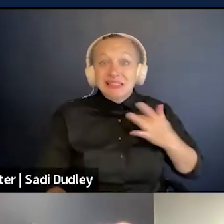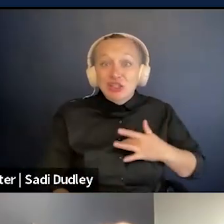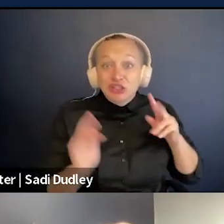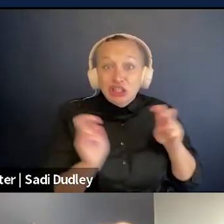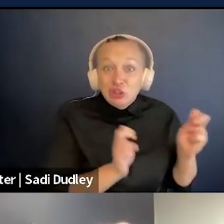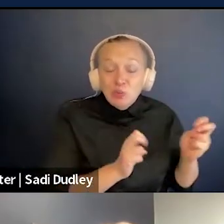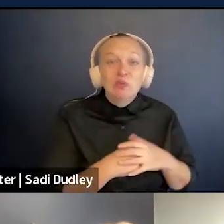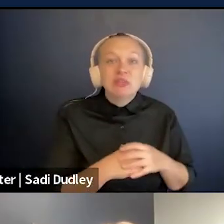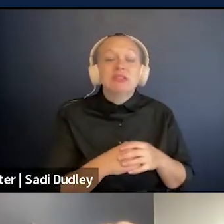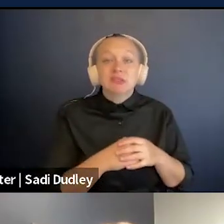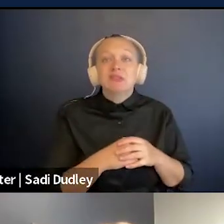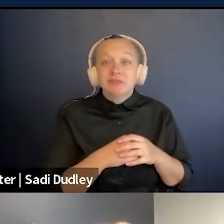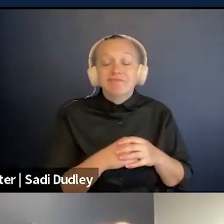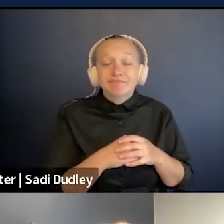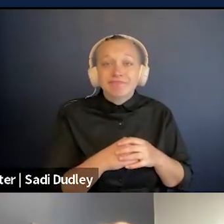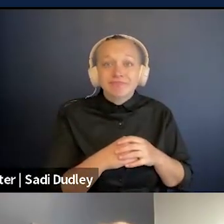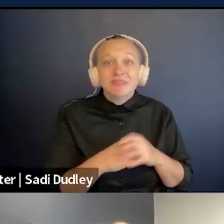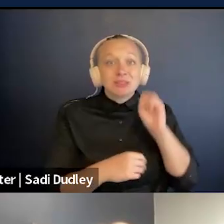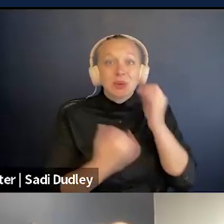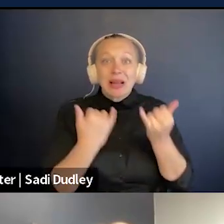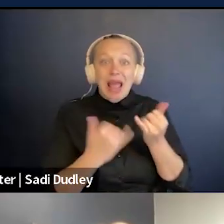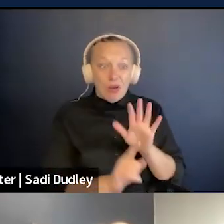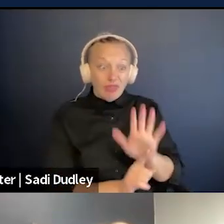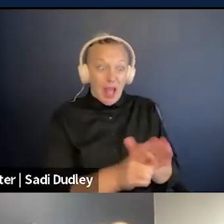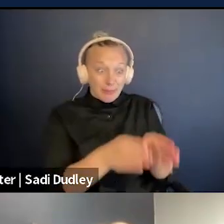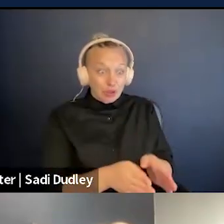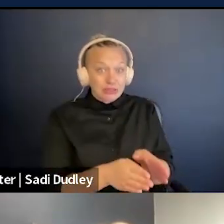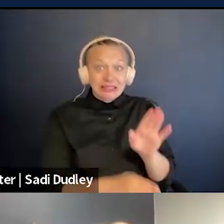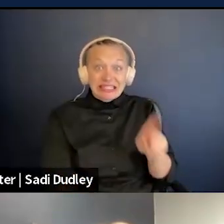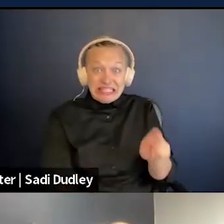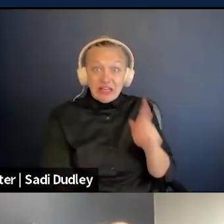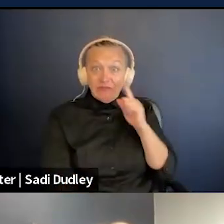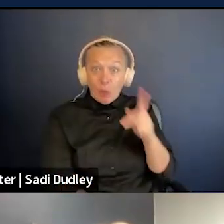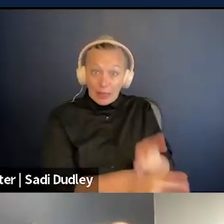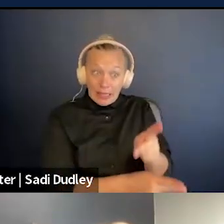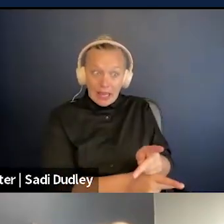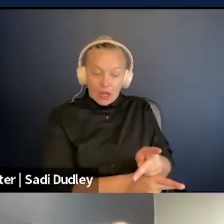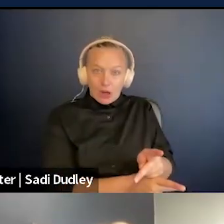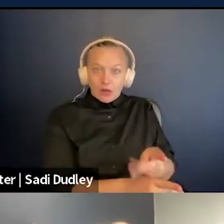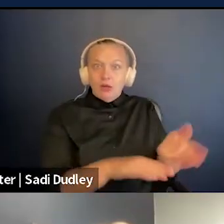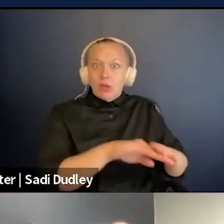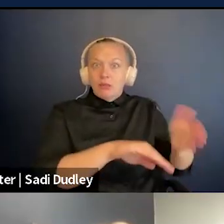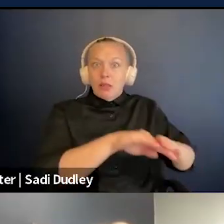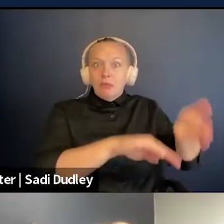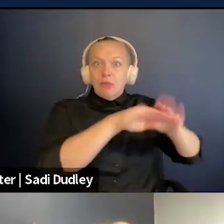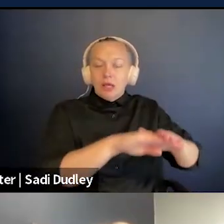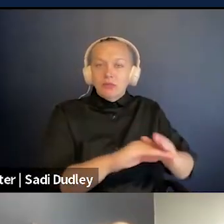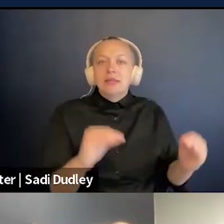So, um… the care that that person will be… time-consuming at a doctor's visit.